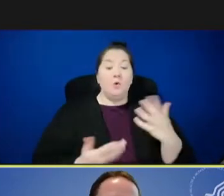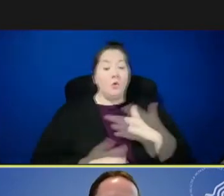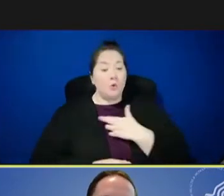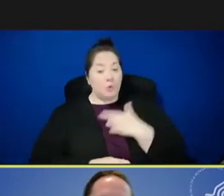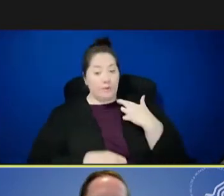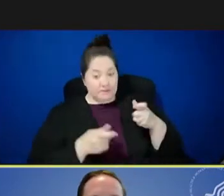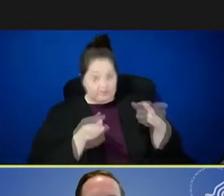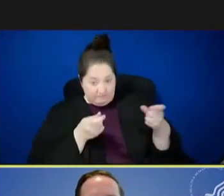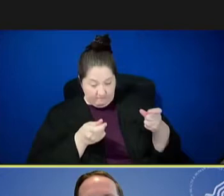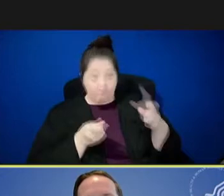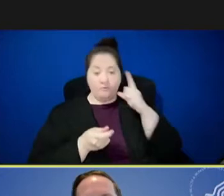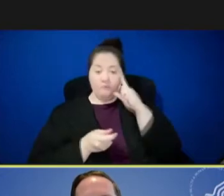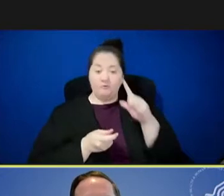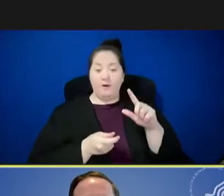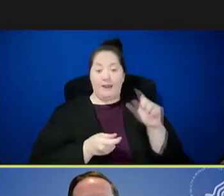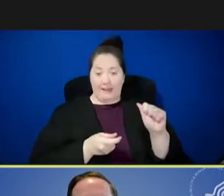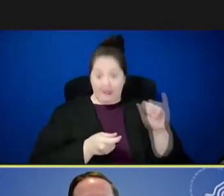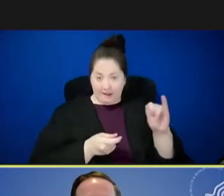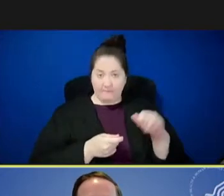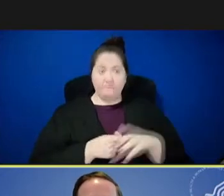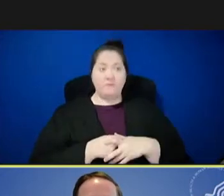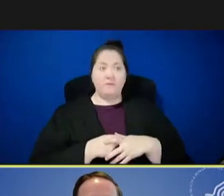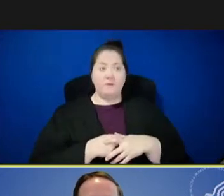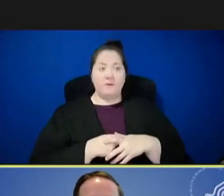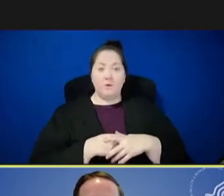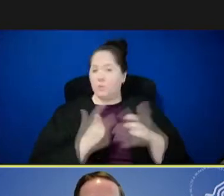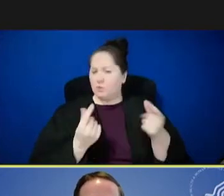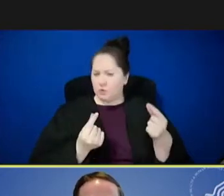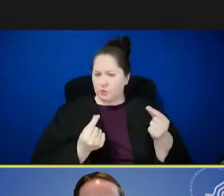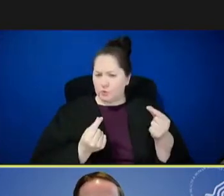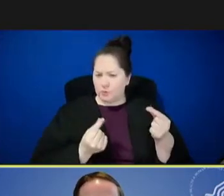what's mostly important is what are you doing with it? How are you controlling it? How are